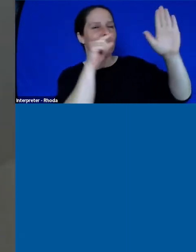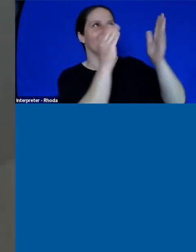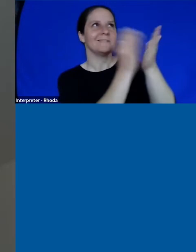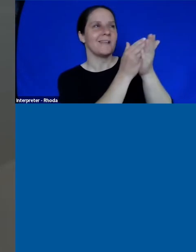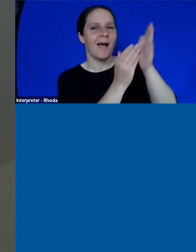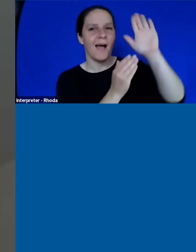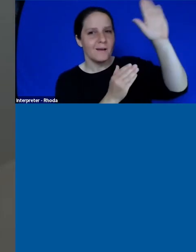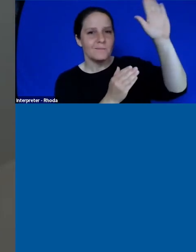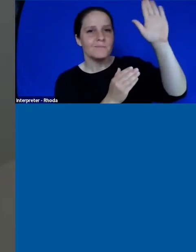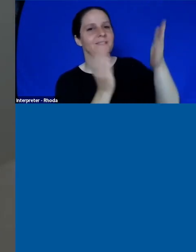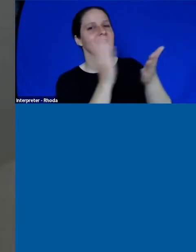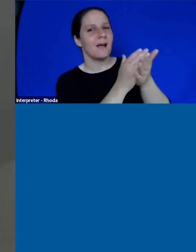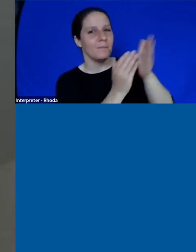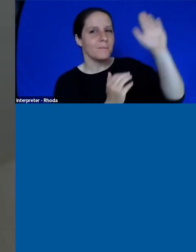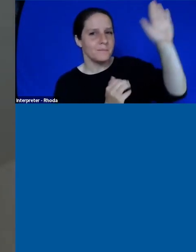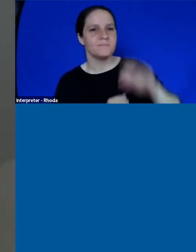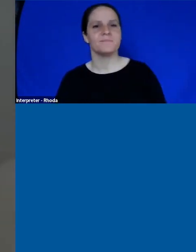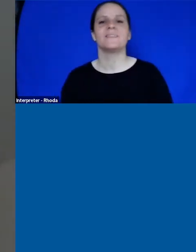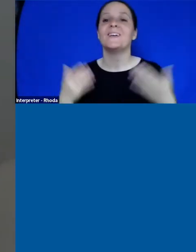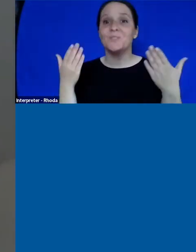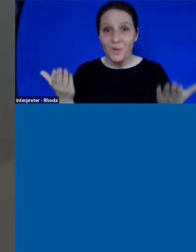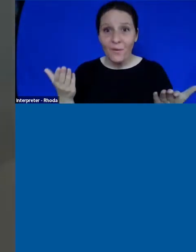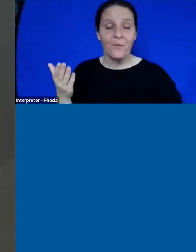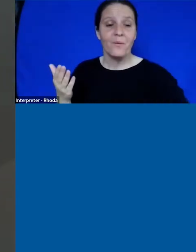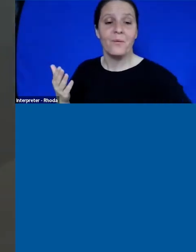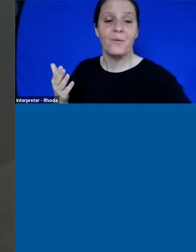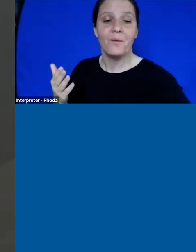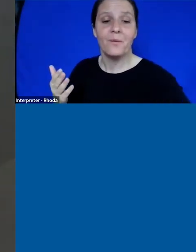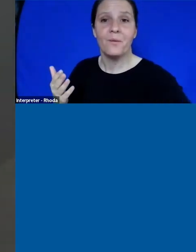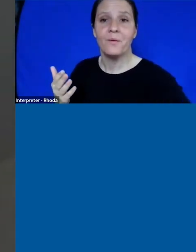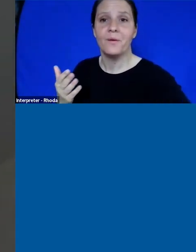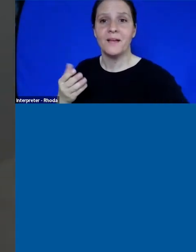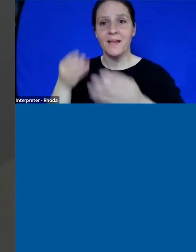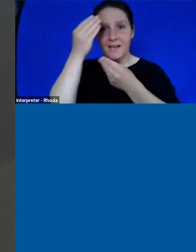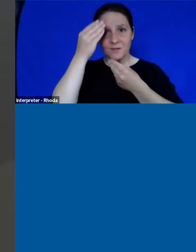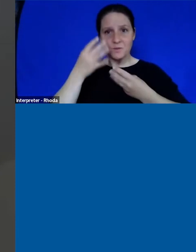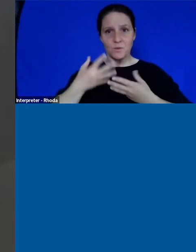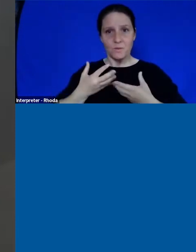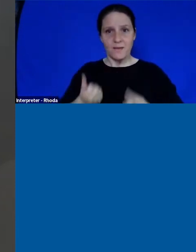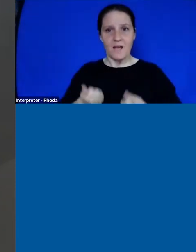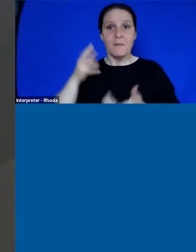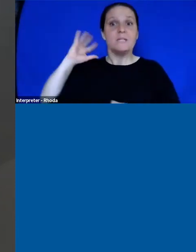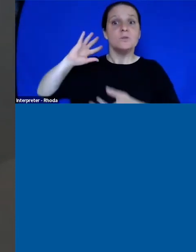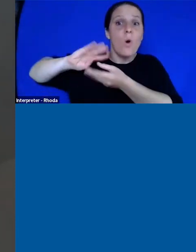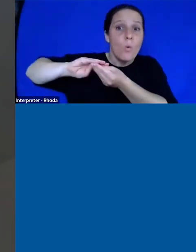Okay. Google stop. So as you see, it's giving me total, but it doesn't tell me how many reported cases this week or today.